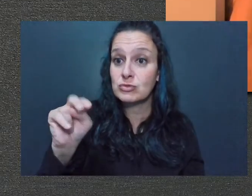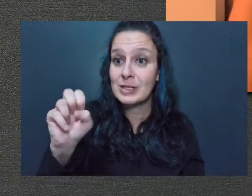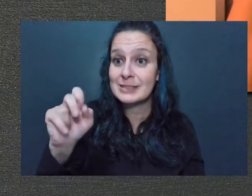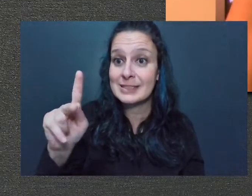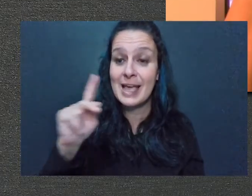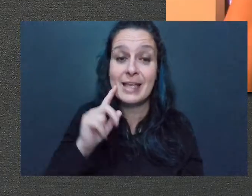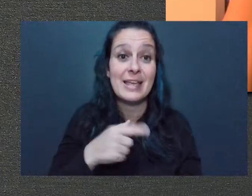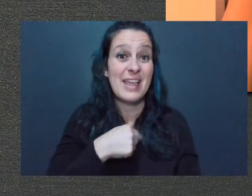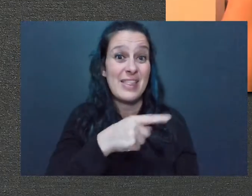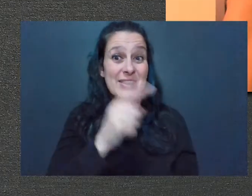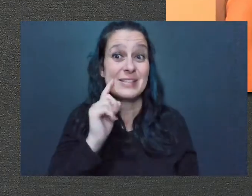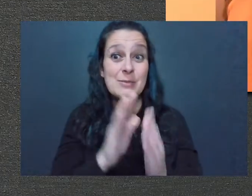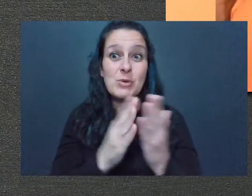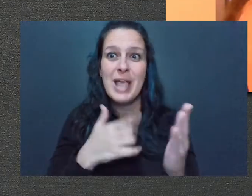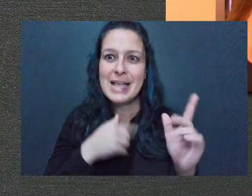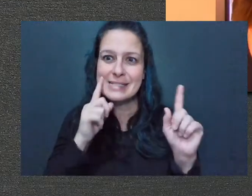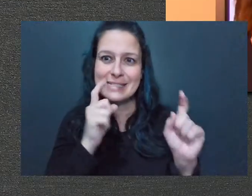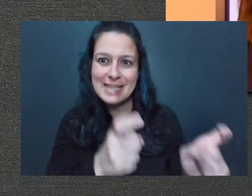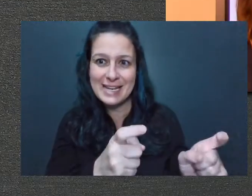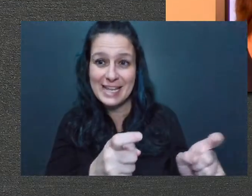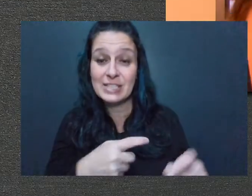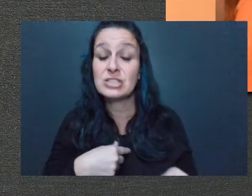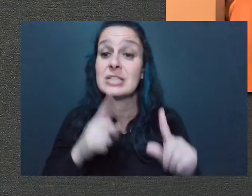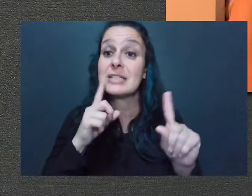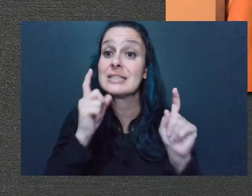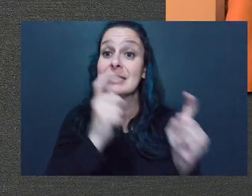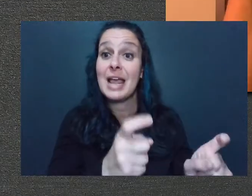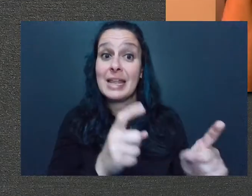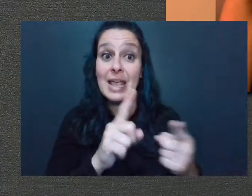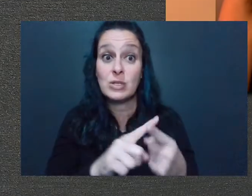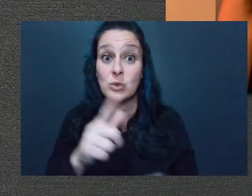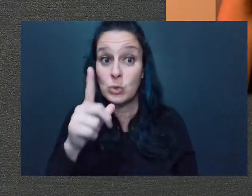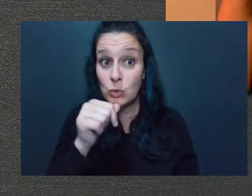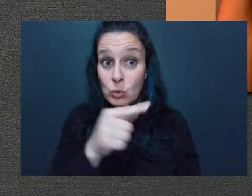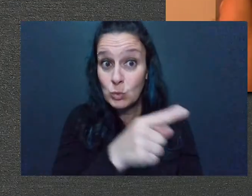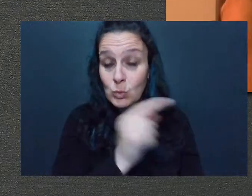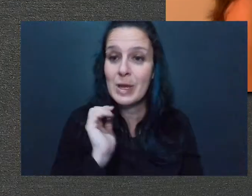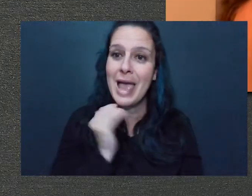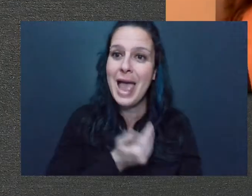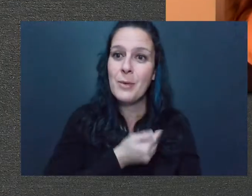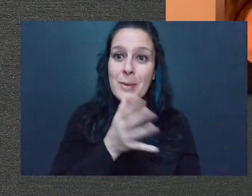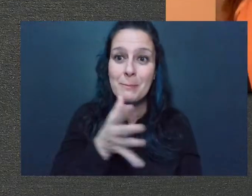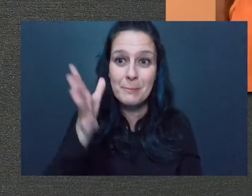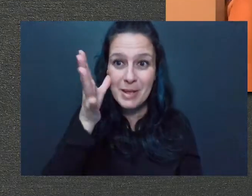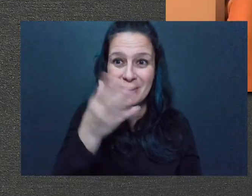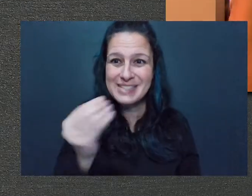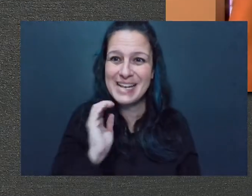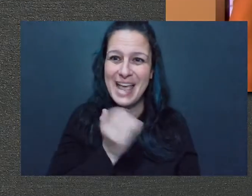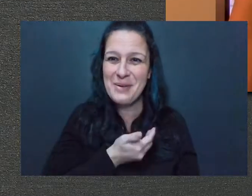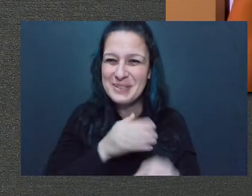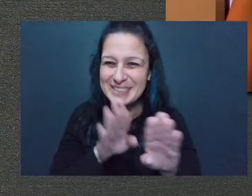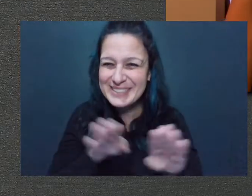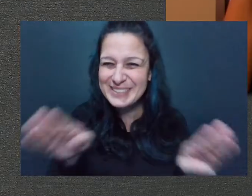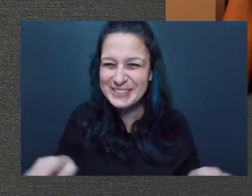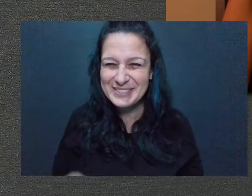And this book has a dedication. It is dedicated to our parents and our children.